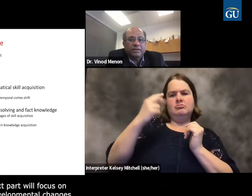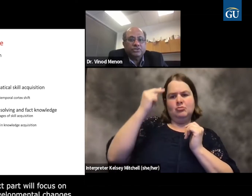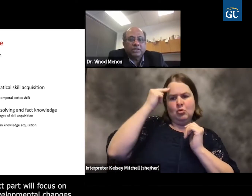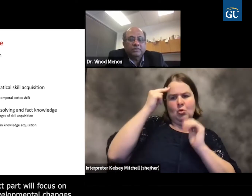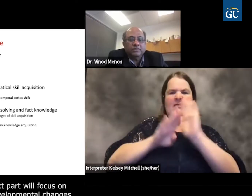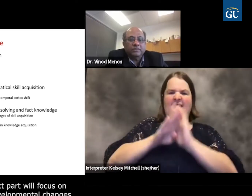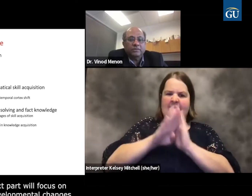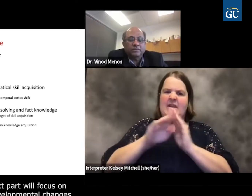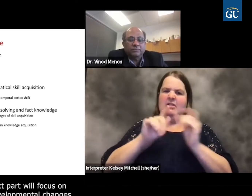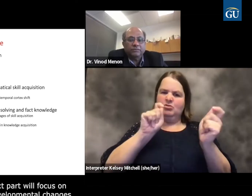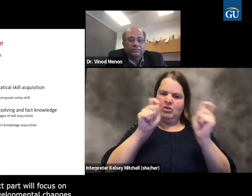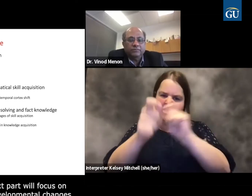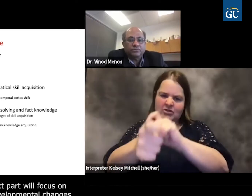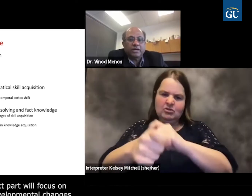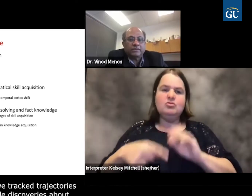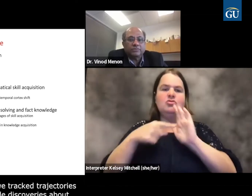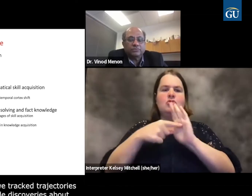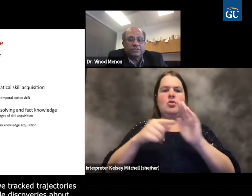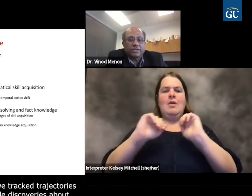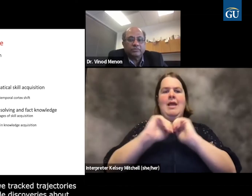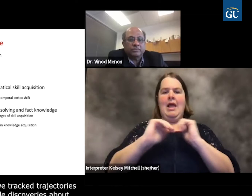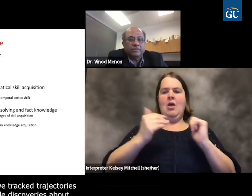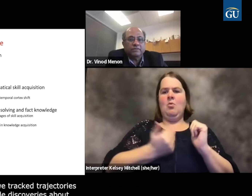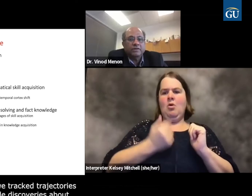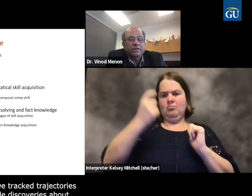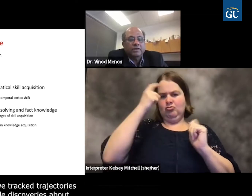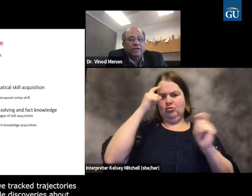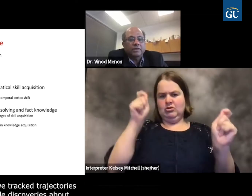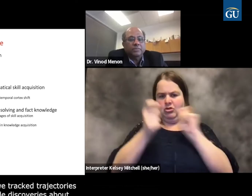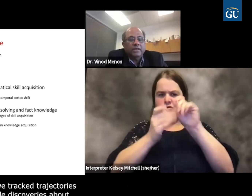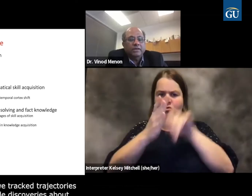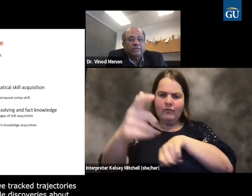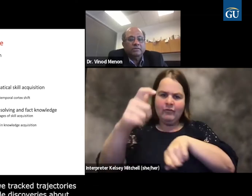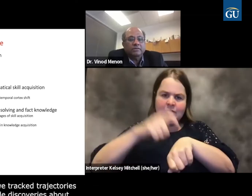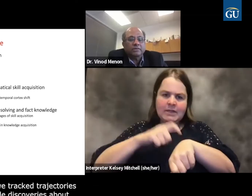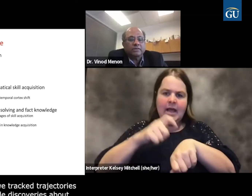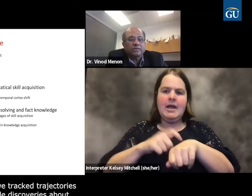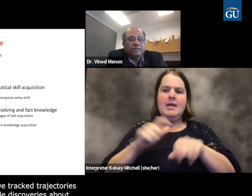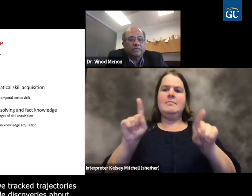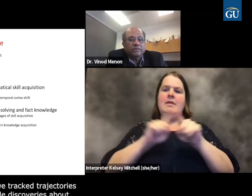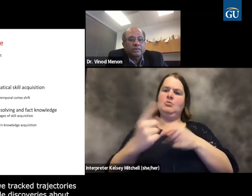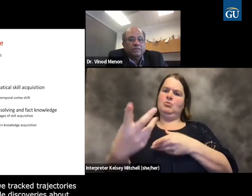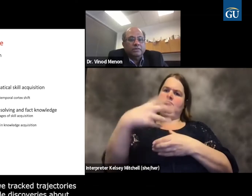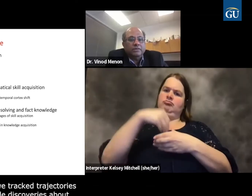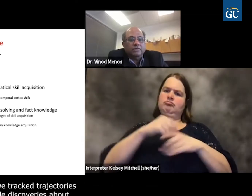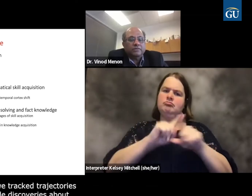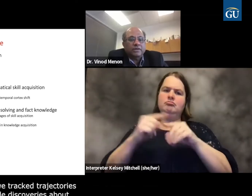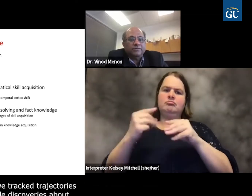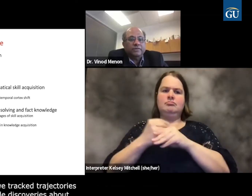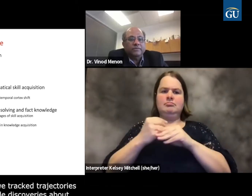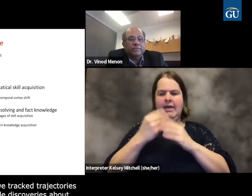neurodevelopmental changes and having tracked trajectories